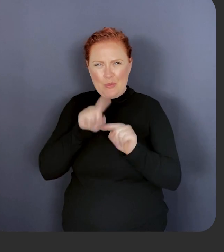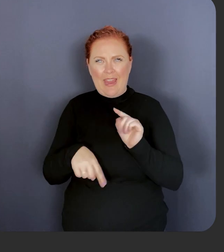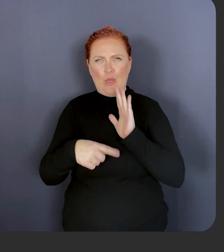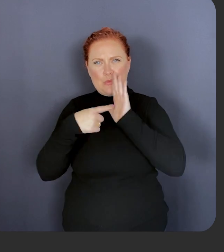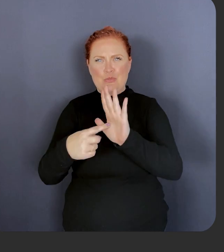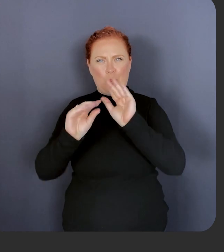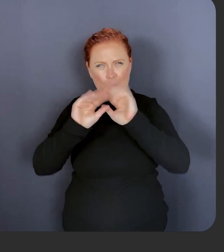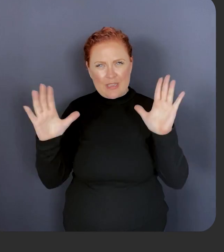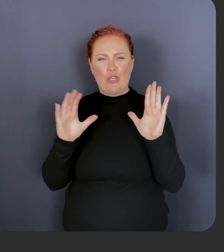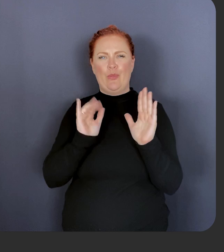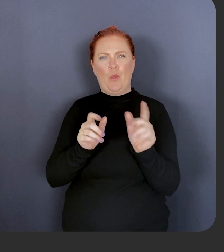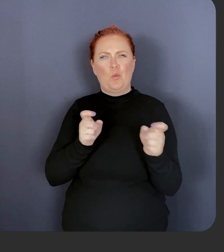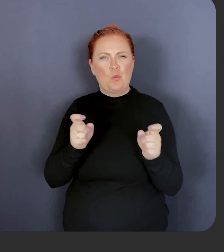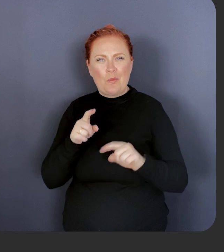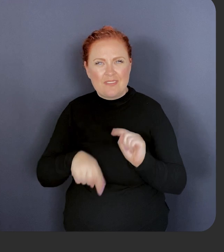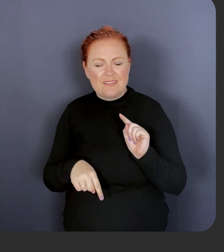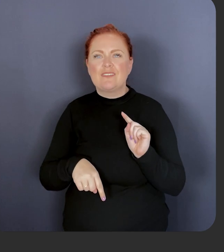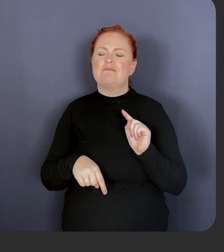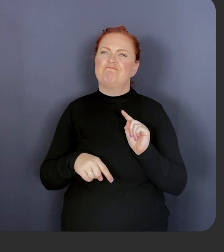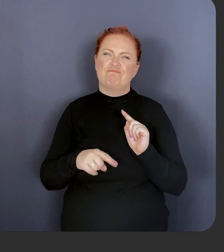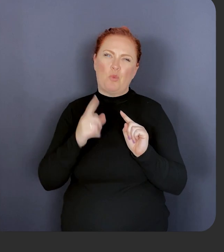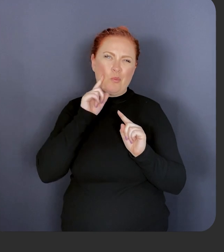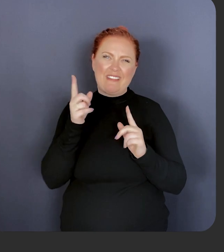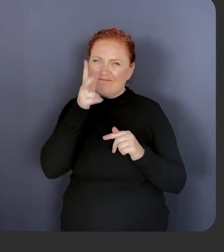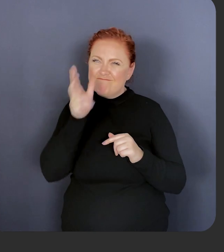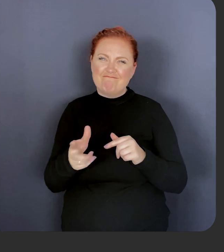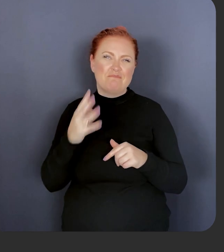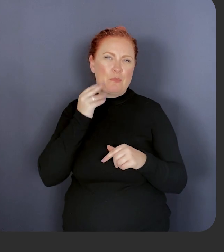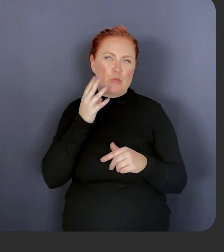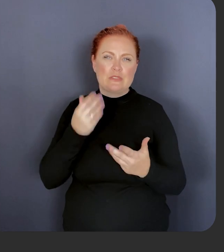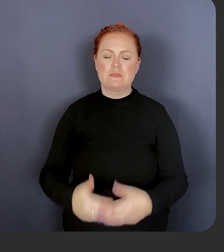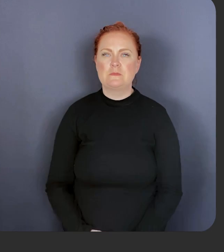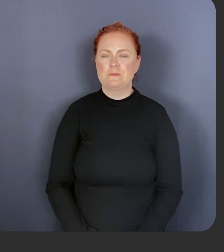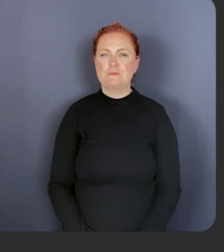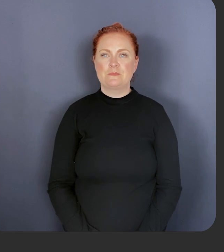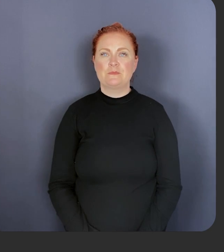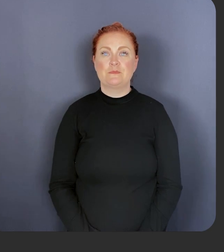convey these nested controls very well. And it's just a really poor experience for everyone involved.